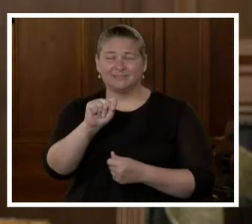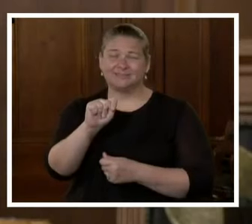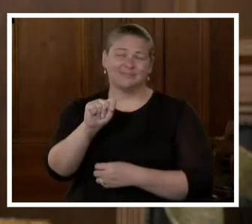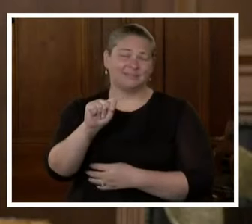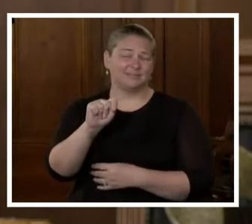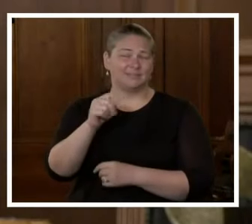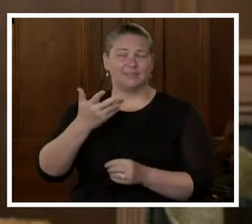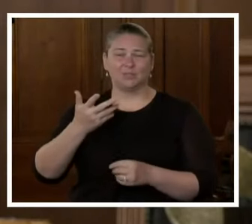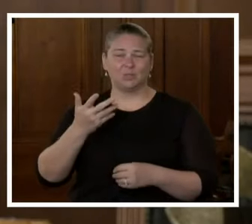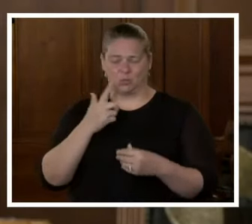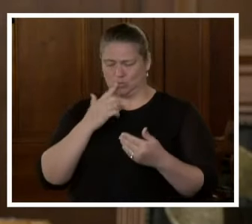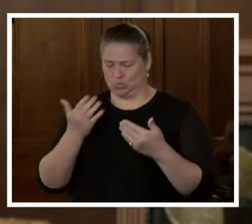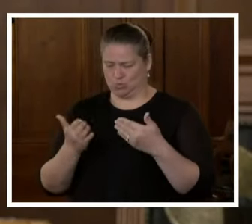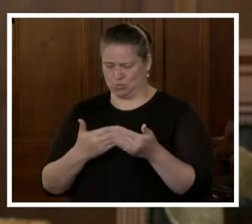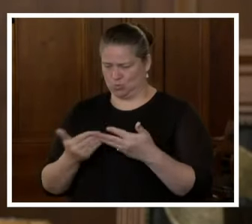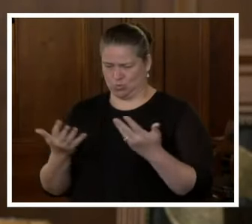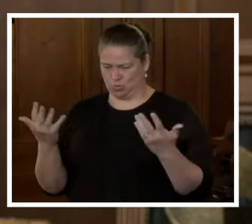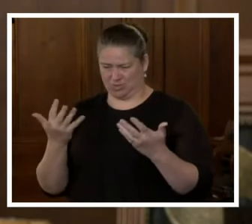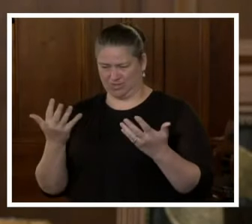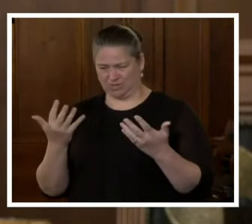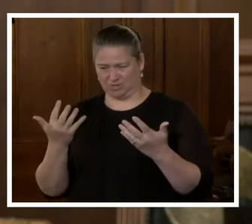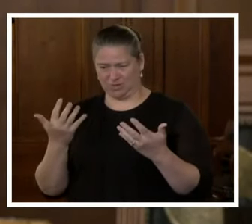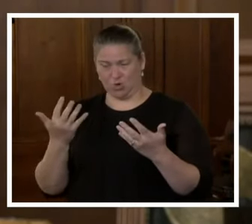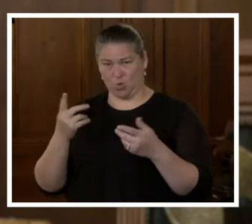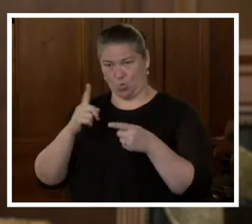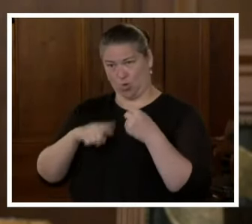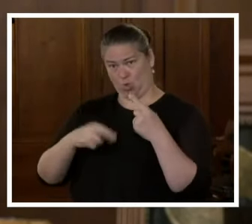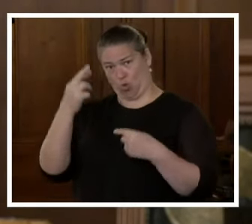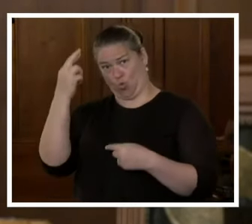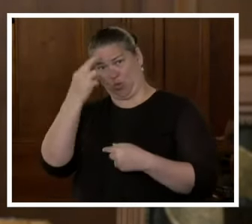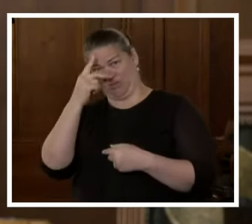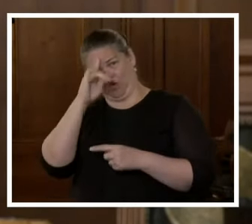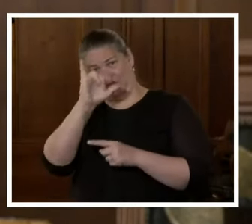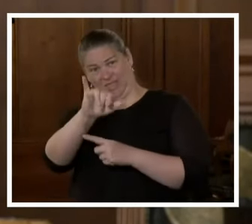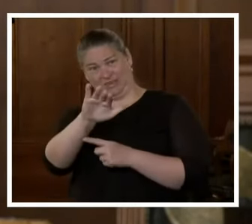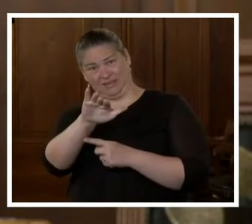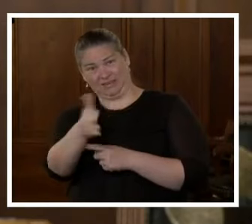UNFORTUNATELY OFTEN THE CASE IN CIRCUMSTANCES LIKE THIS,